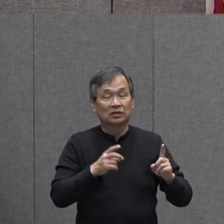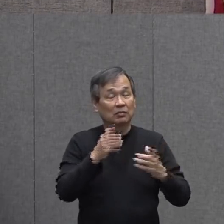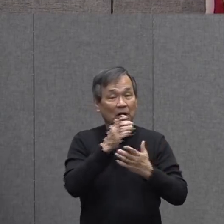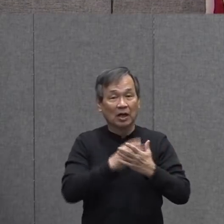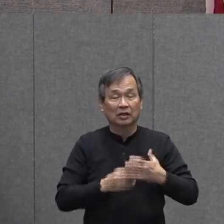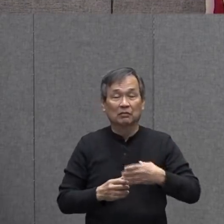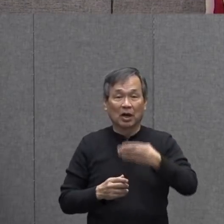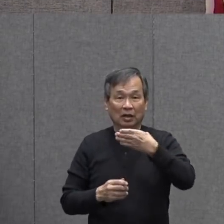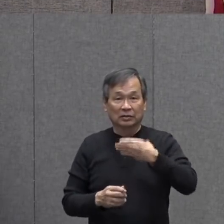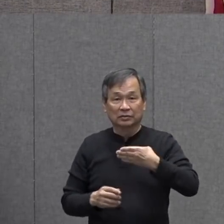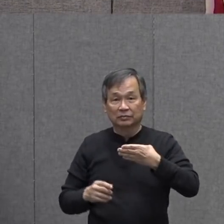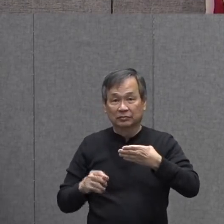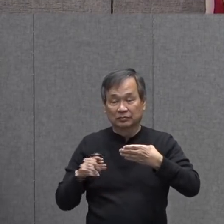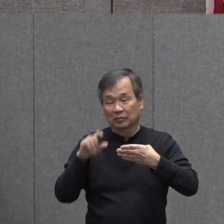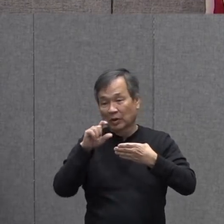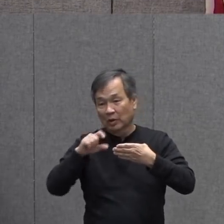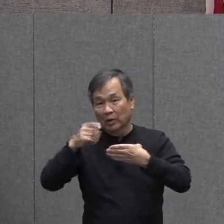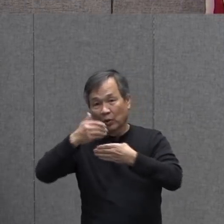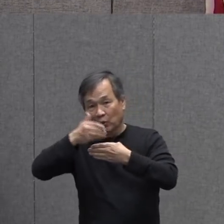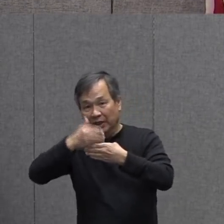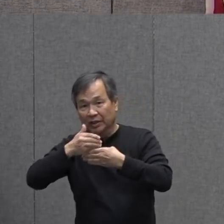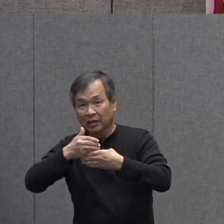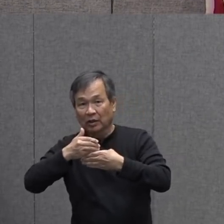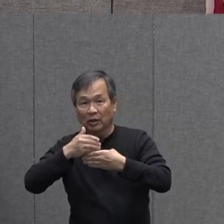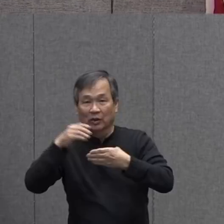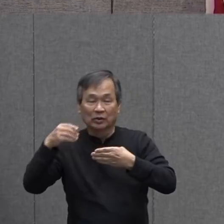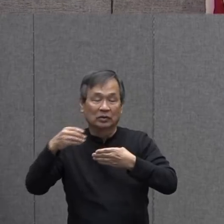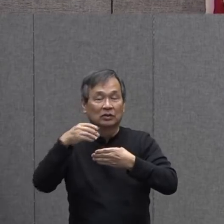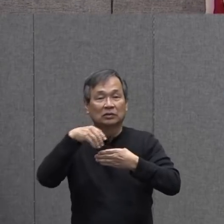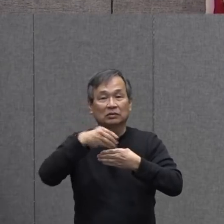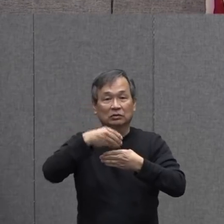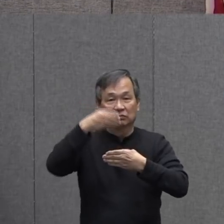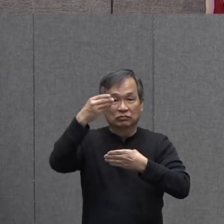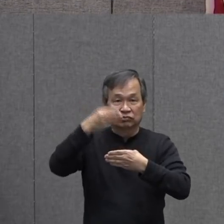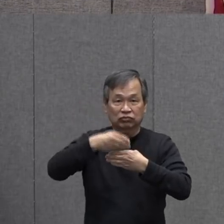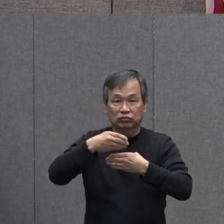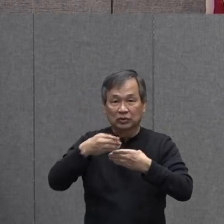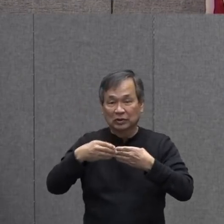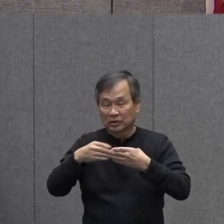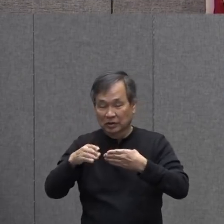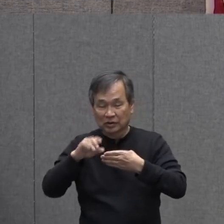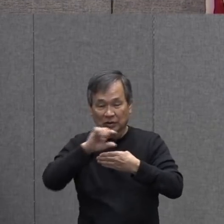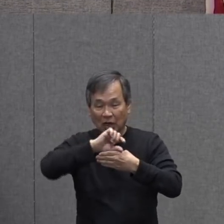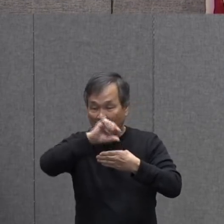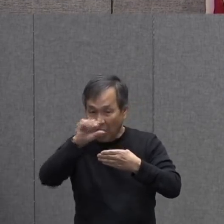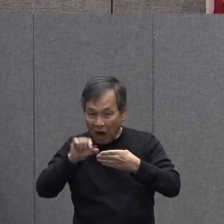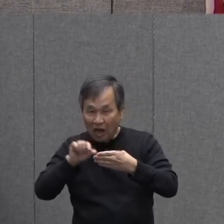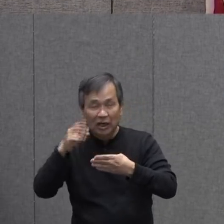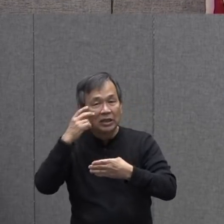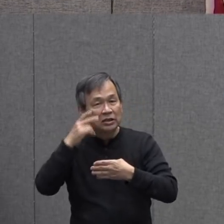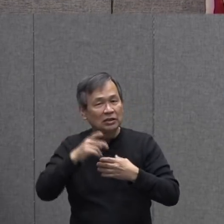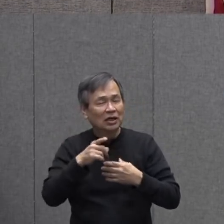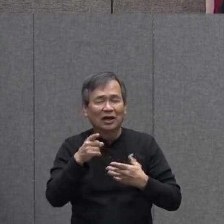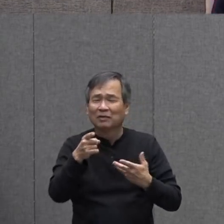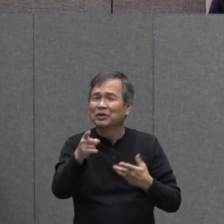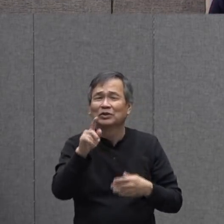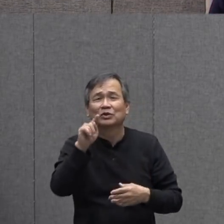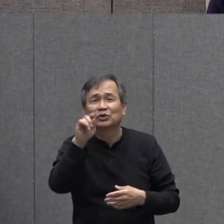I have this piece looks like a window, can open and close it, have an archway. And using toys like this are probably